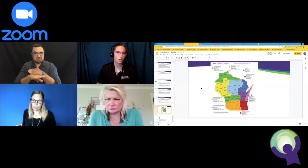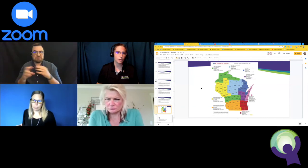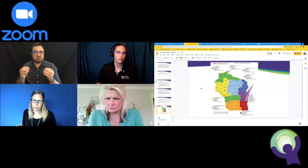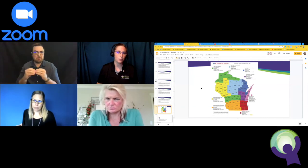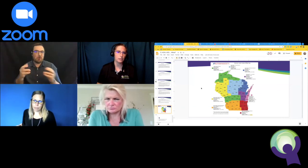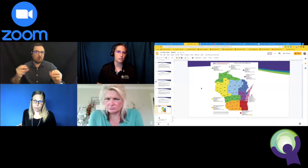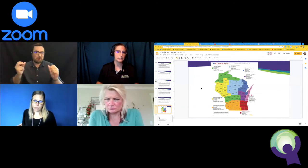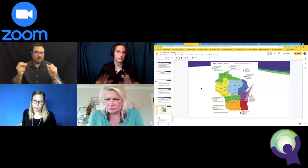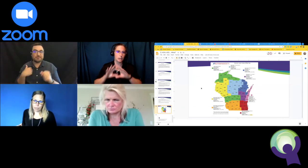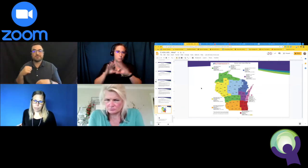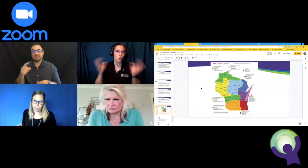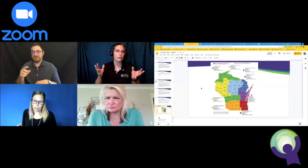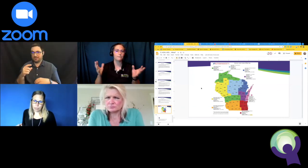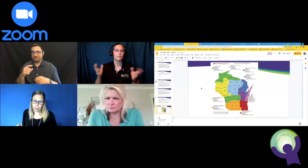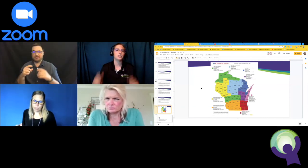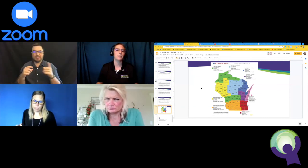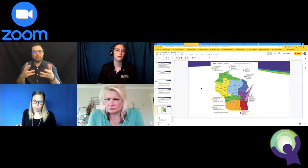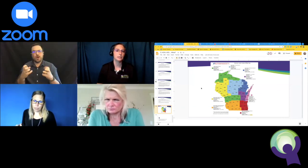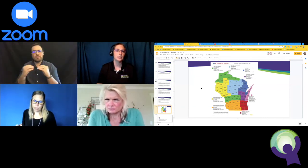if you want just more information about